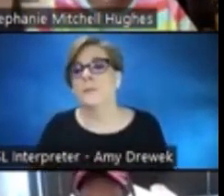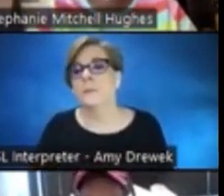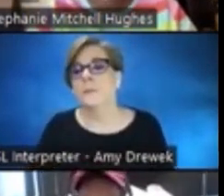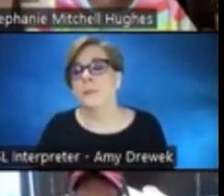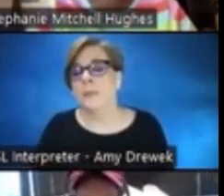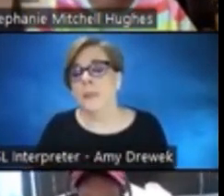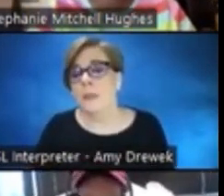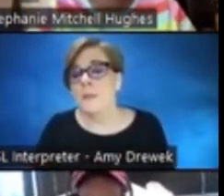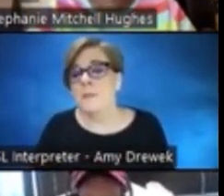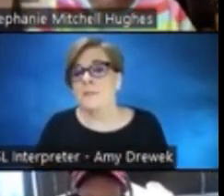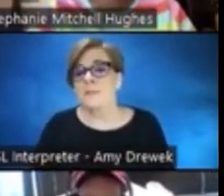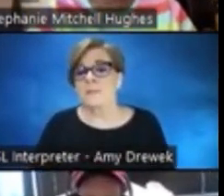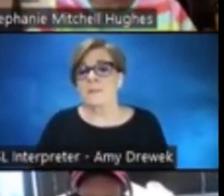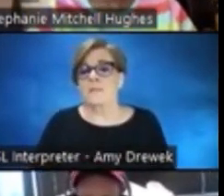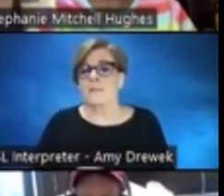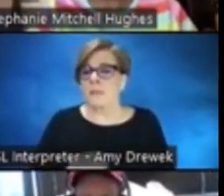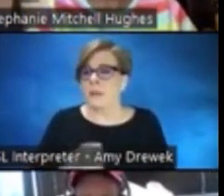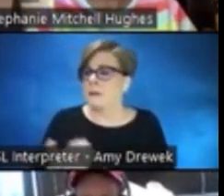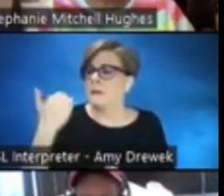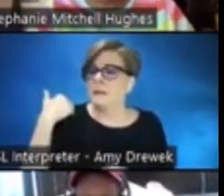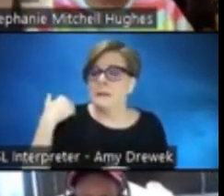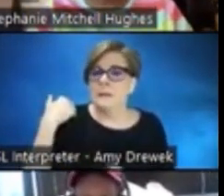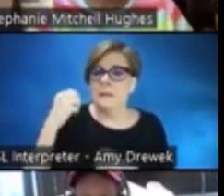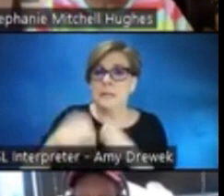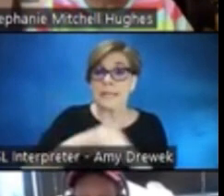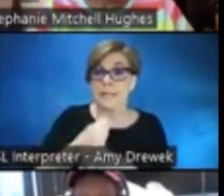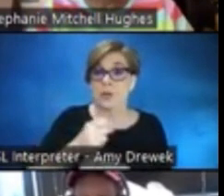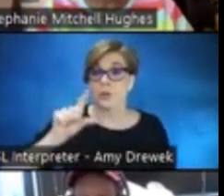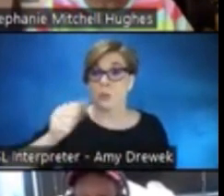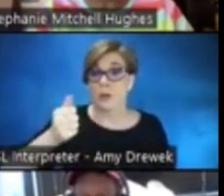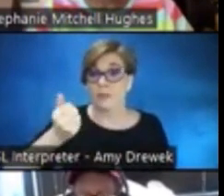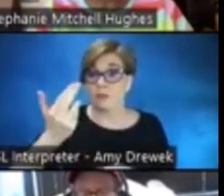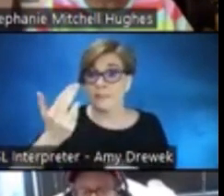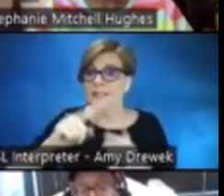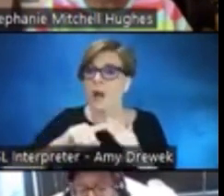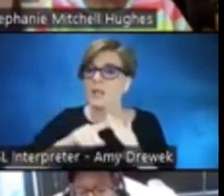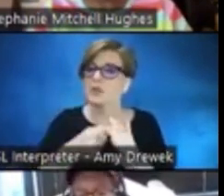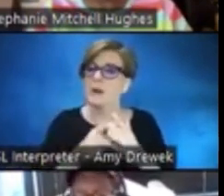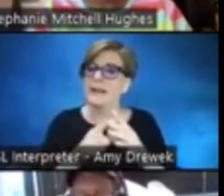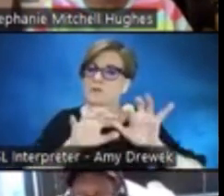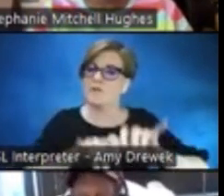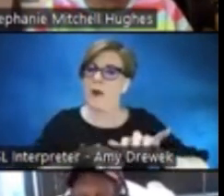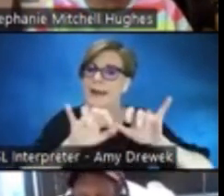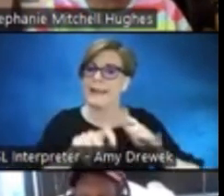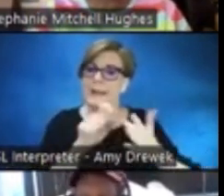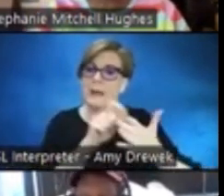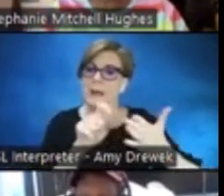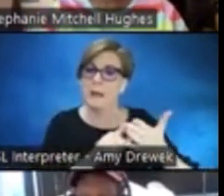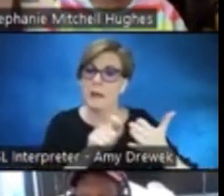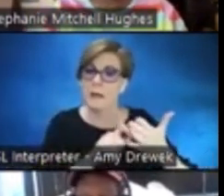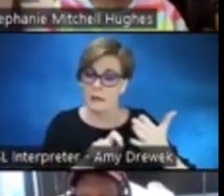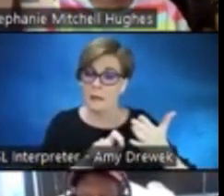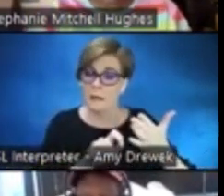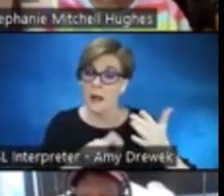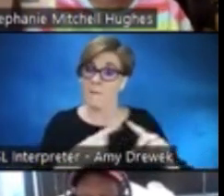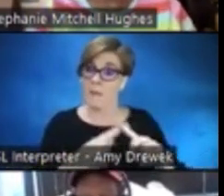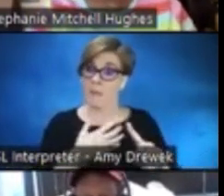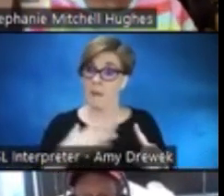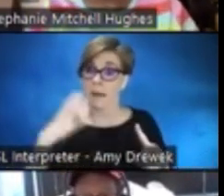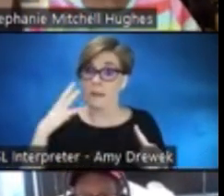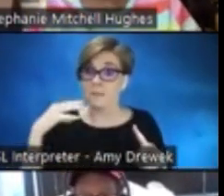WRITING ABOUT IT IN 2014 AND THAT IS WHAT I CALL TO BE RESPECTFULLY